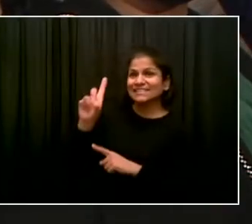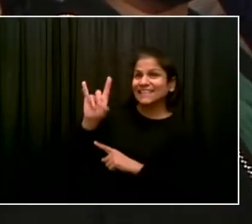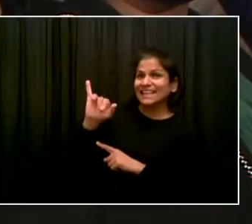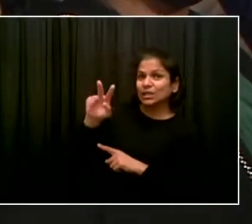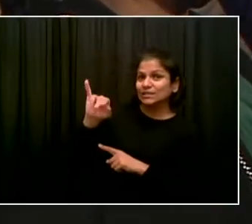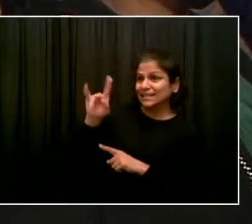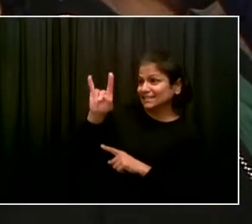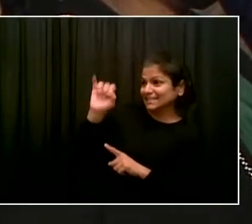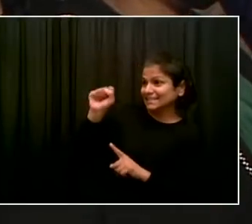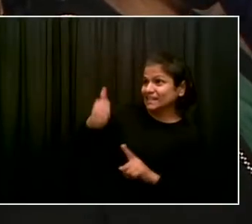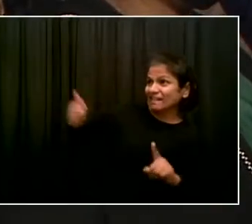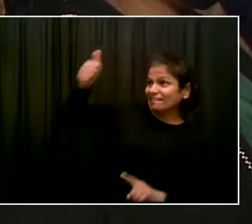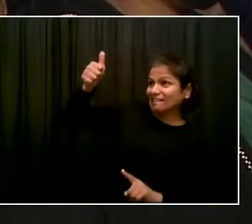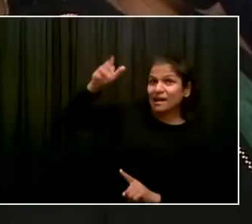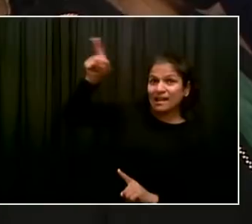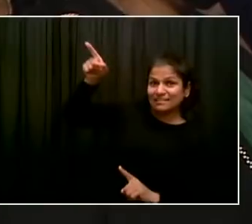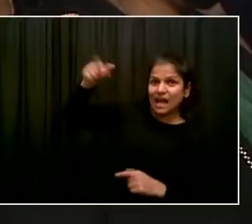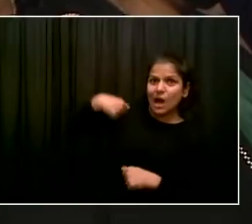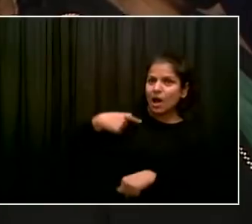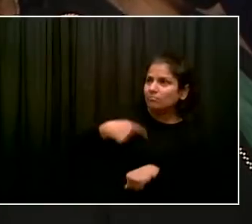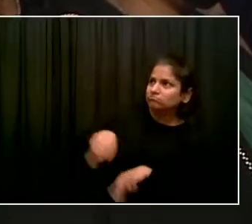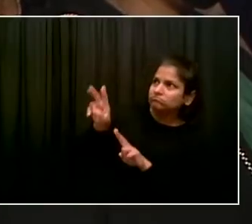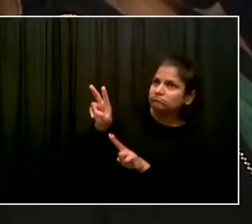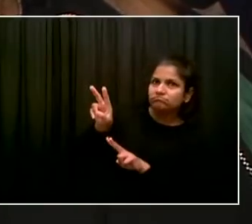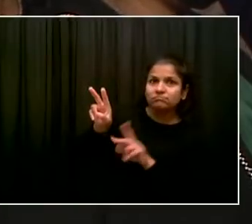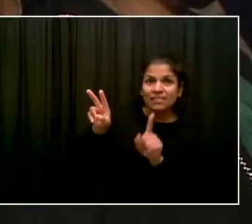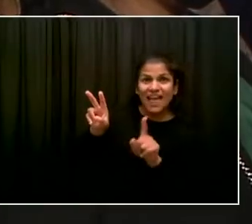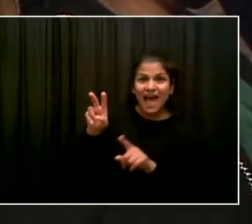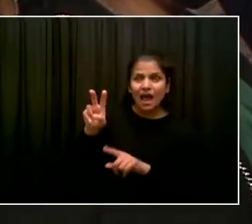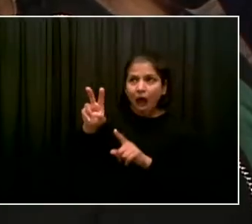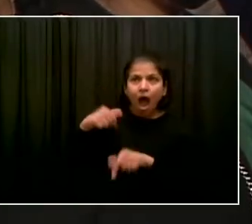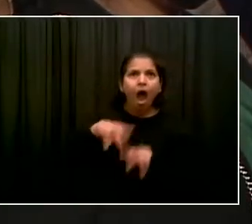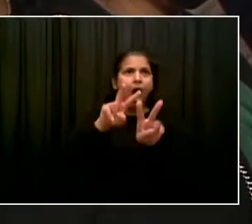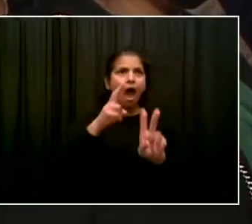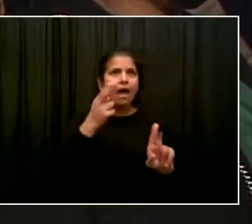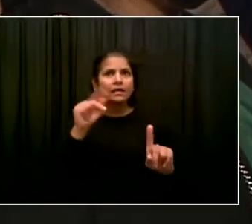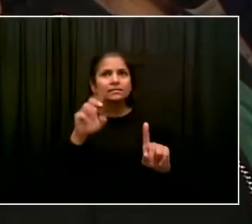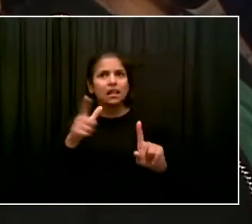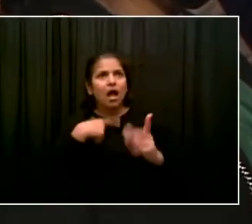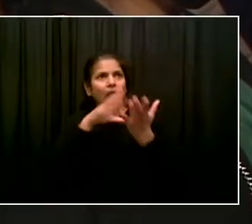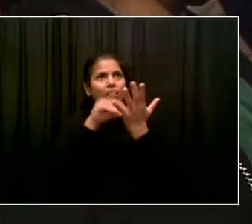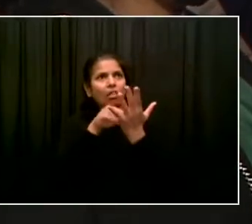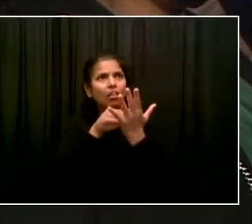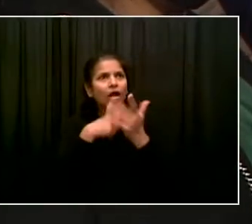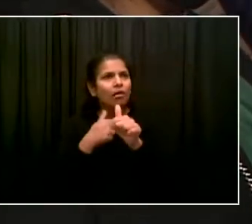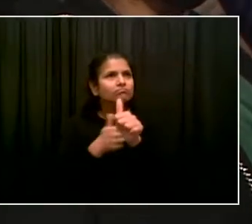1989, HAZEL WAS SU CHA PIVOTAL FIGURE THEN. A LOT OF US LOOKED UP TO HER